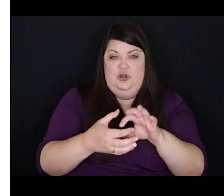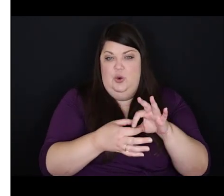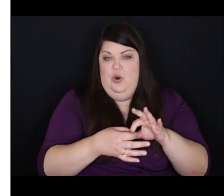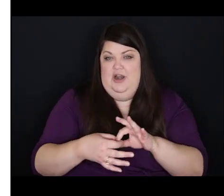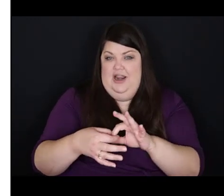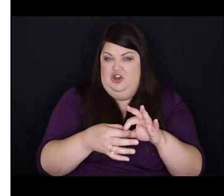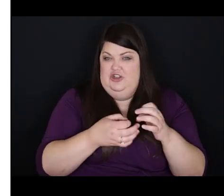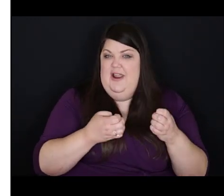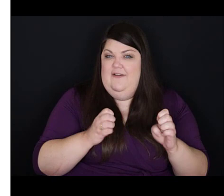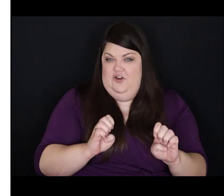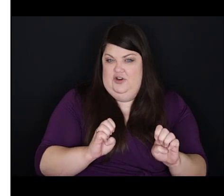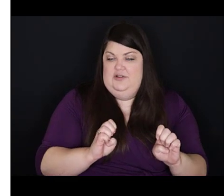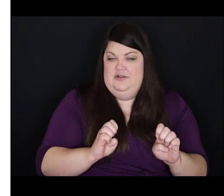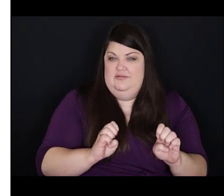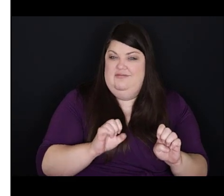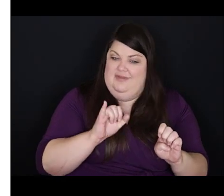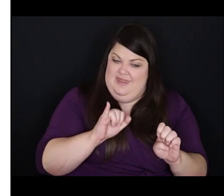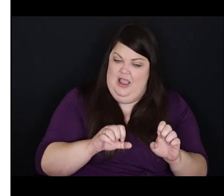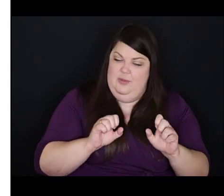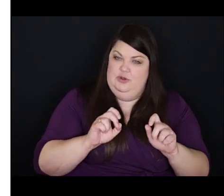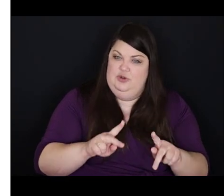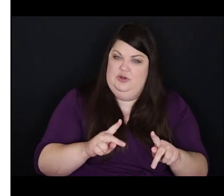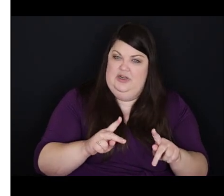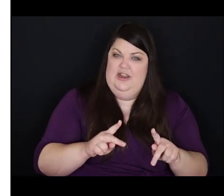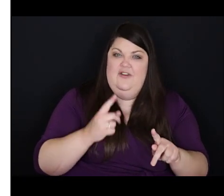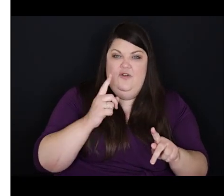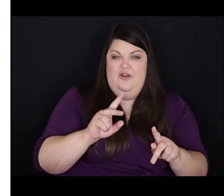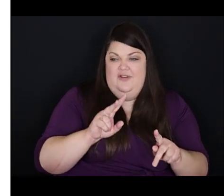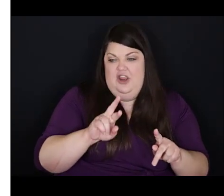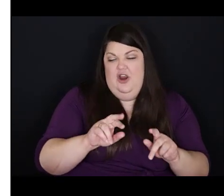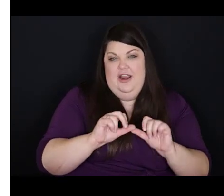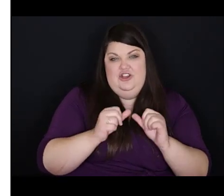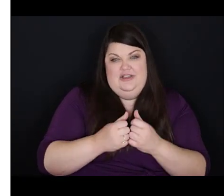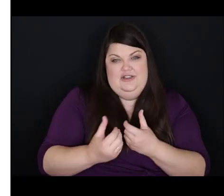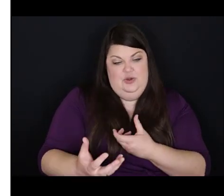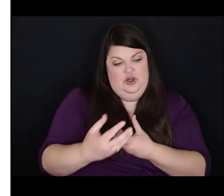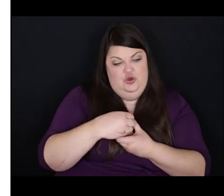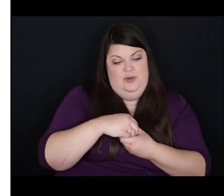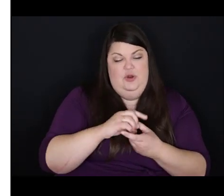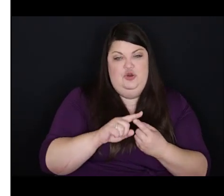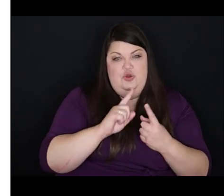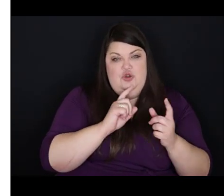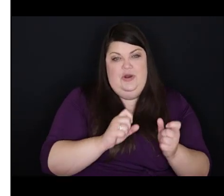This is an opportunity for VR agencies to contribute to the strategies of the State.